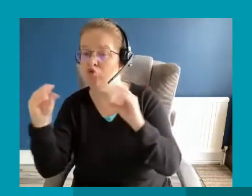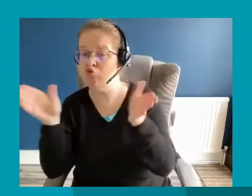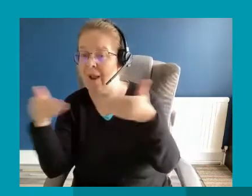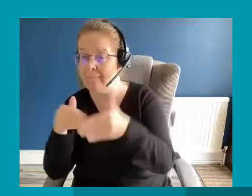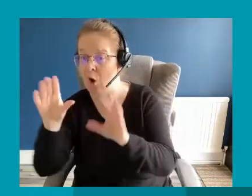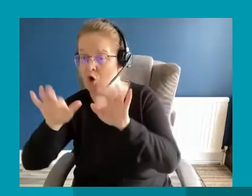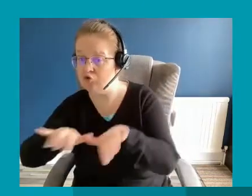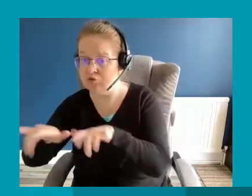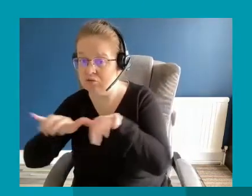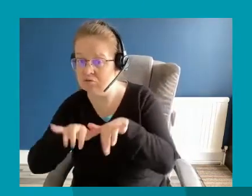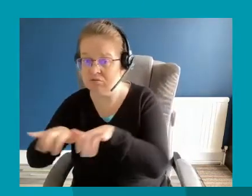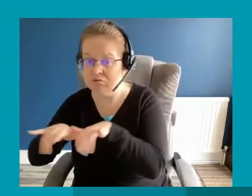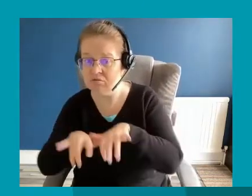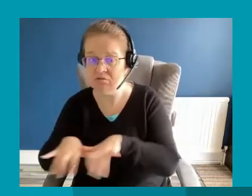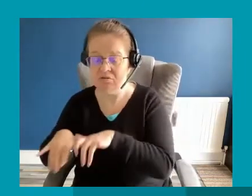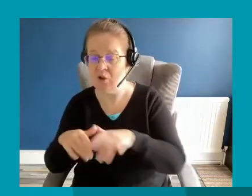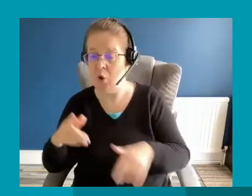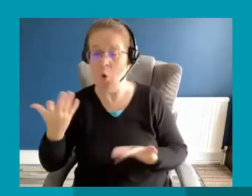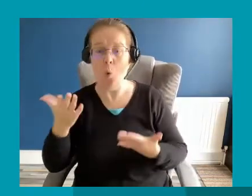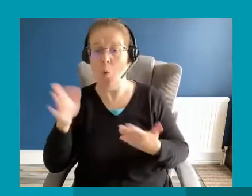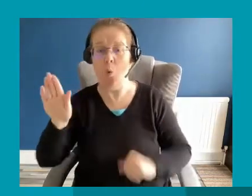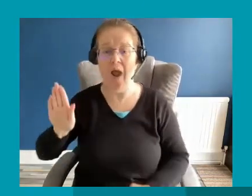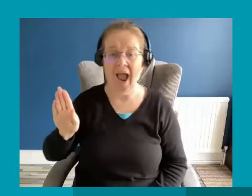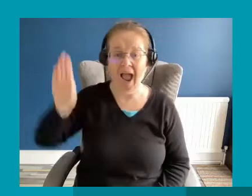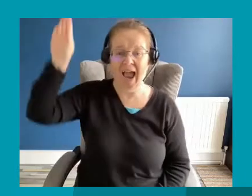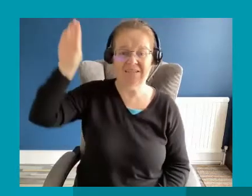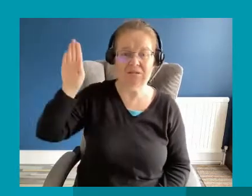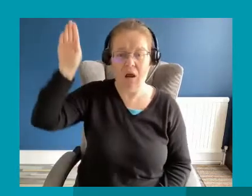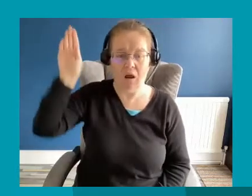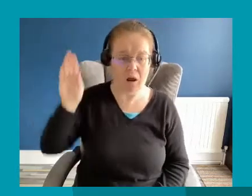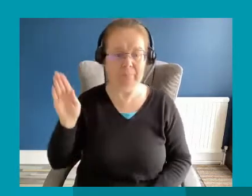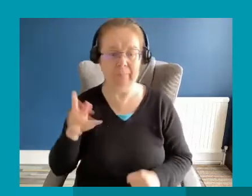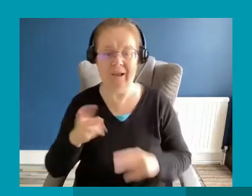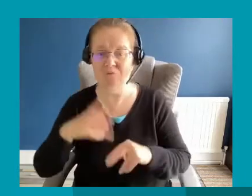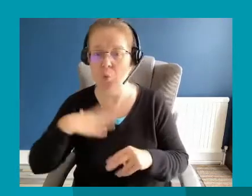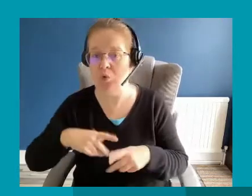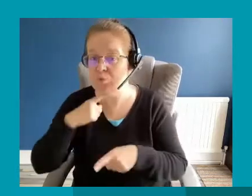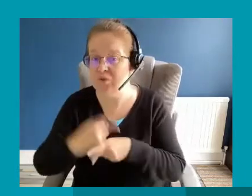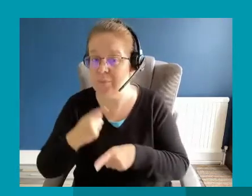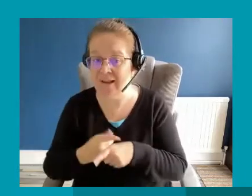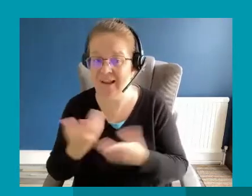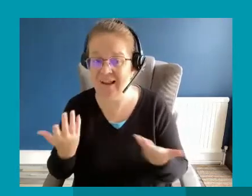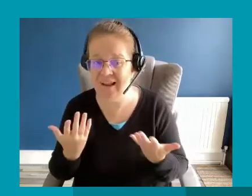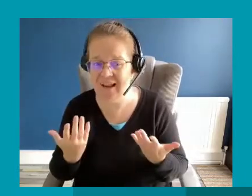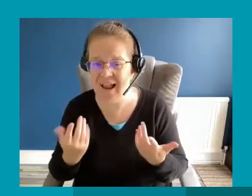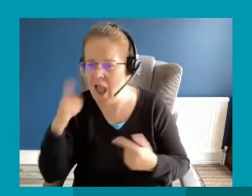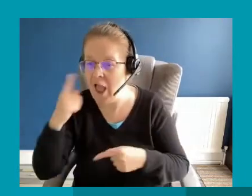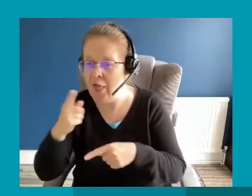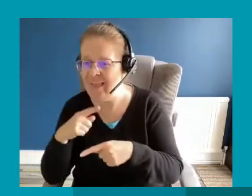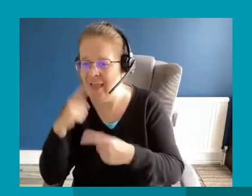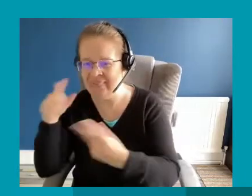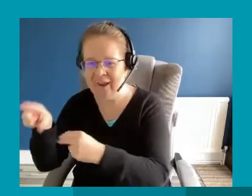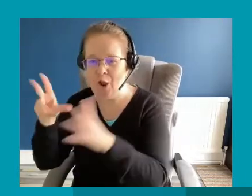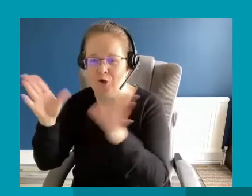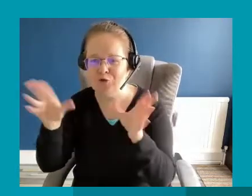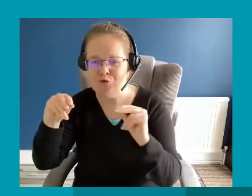raise your emoji hand if you do want to speak. Or alternatively, you know, I think there may be some chatter going on in the chat box.